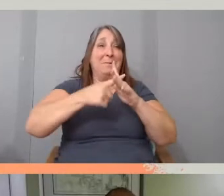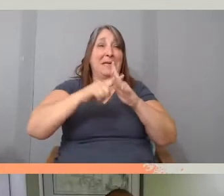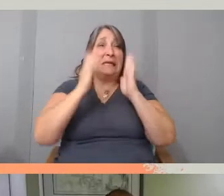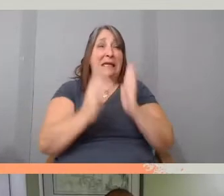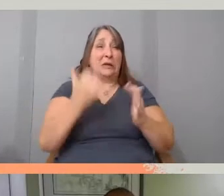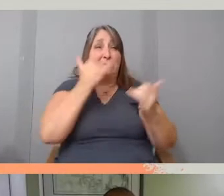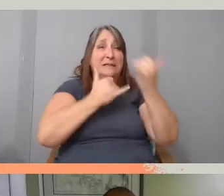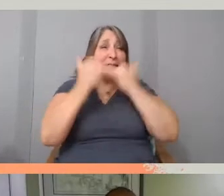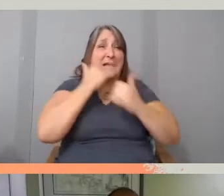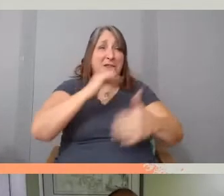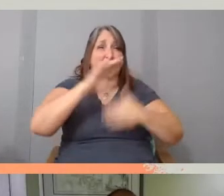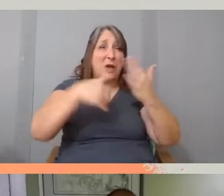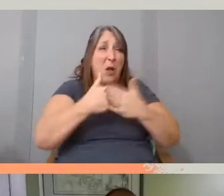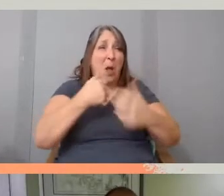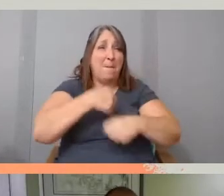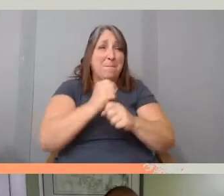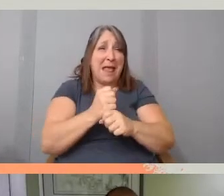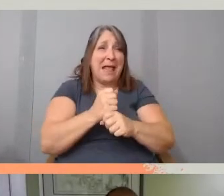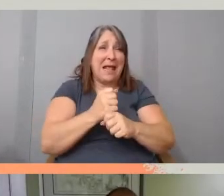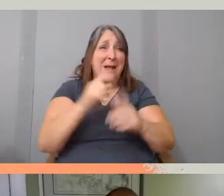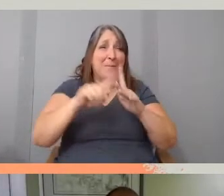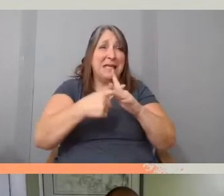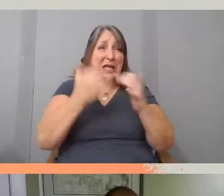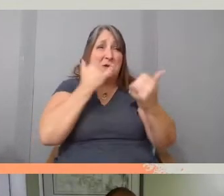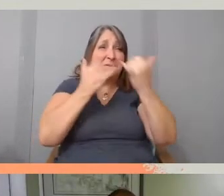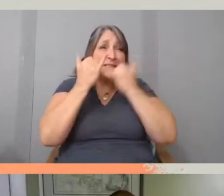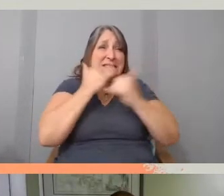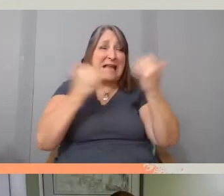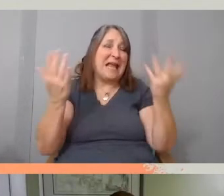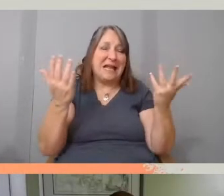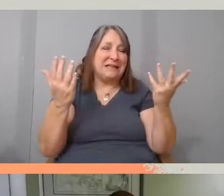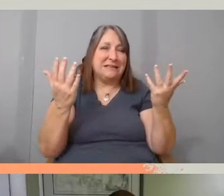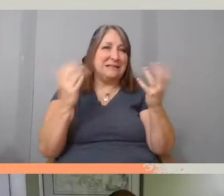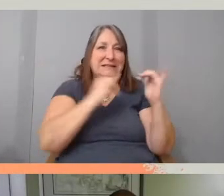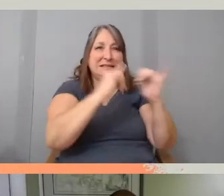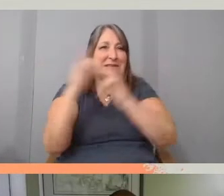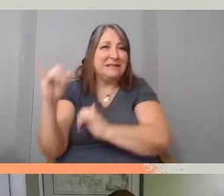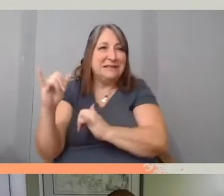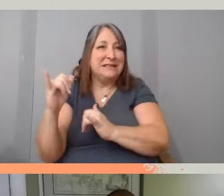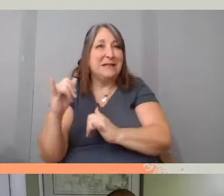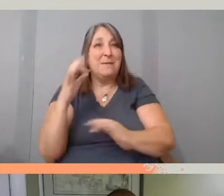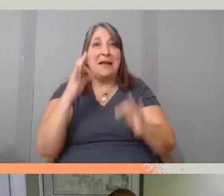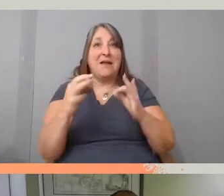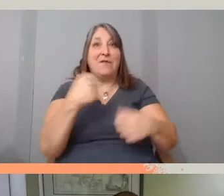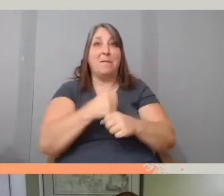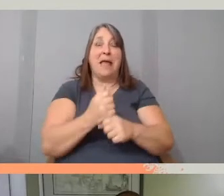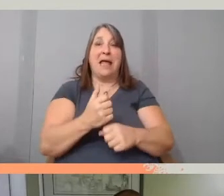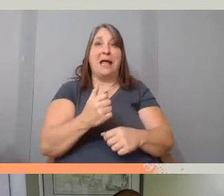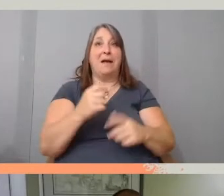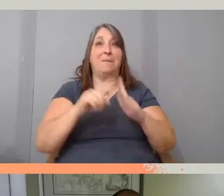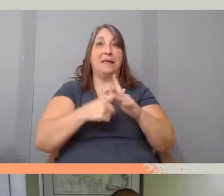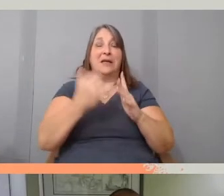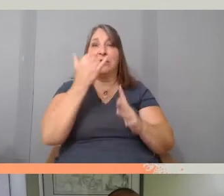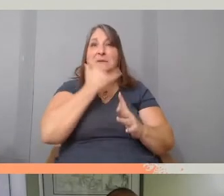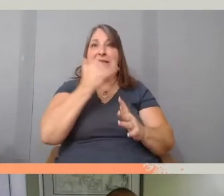then there's like an extra, you know, sort of burden placed on them.